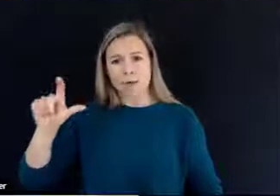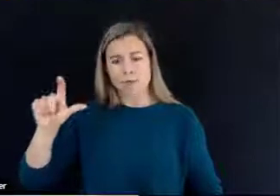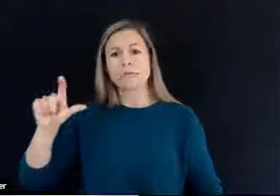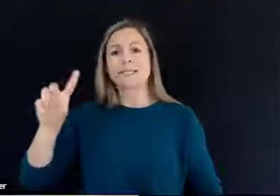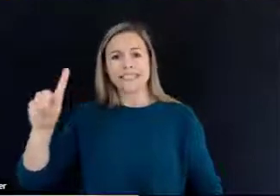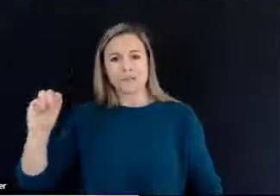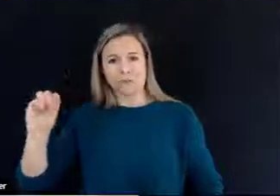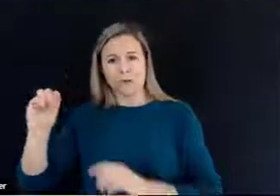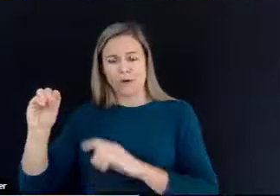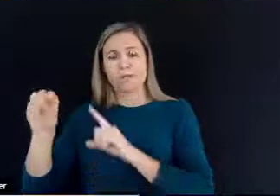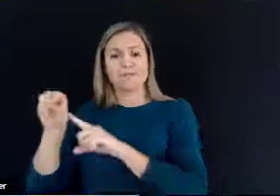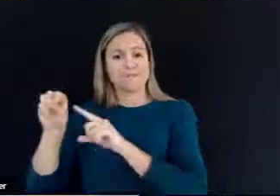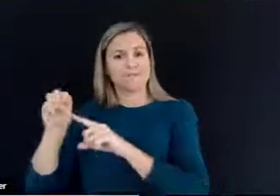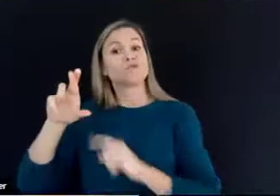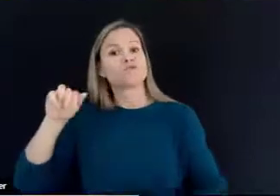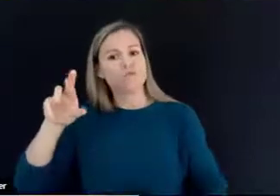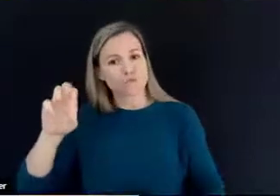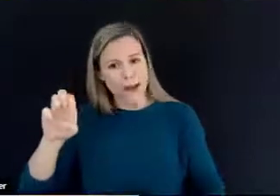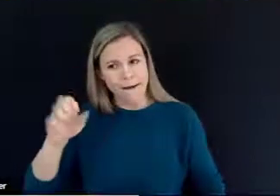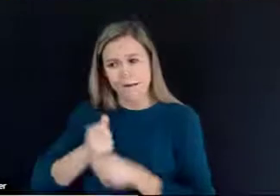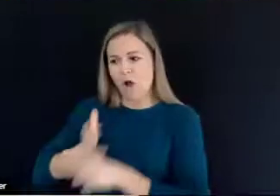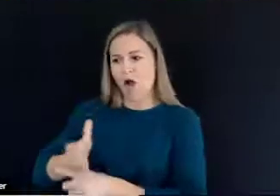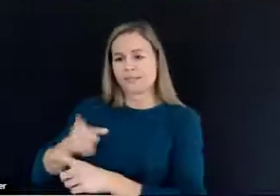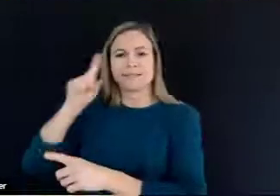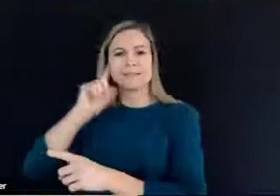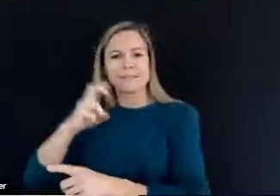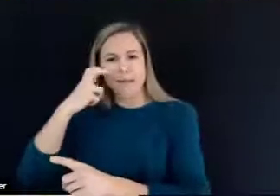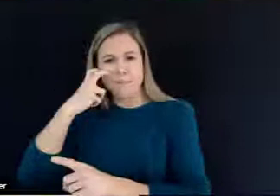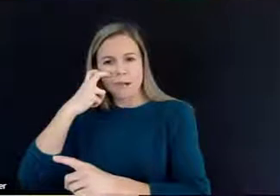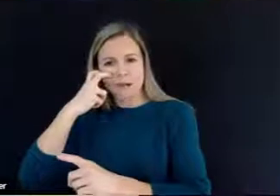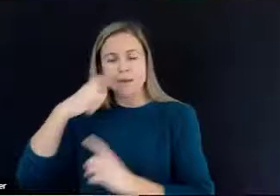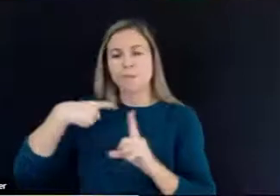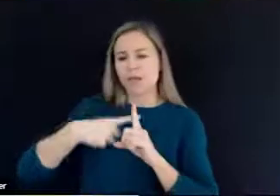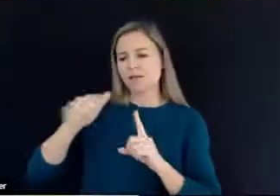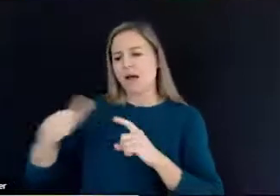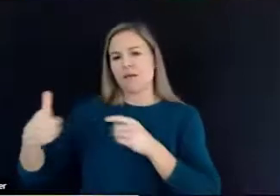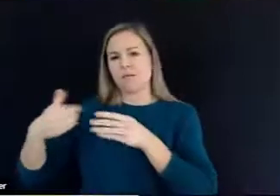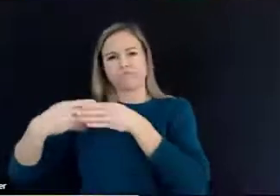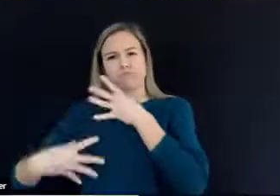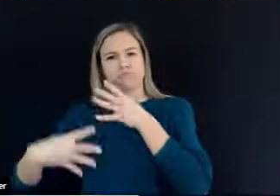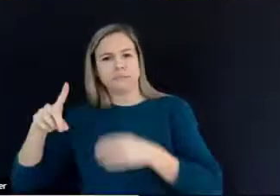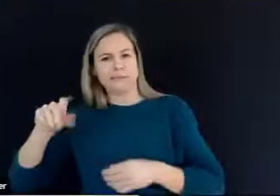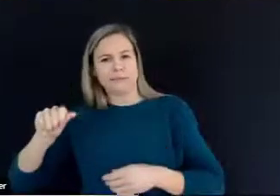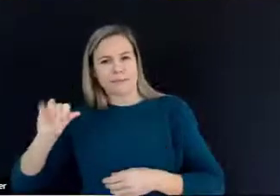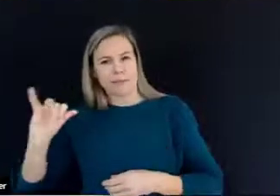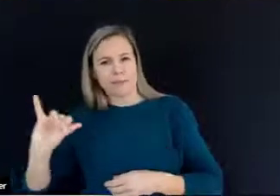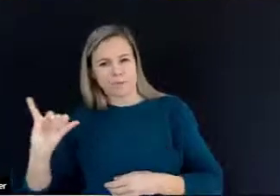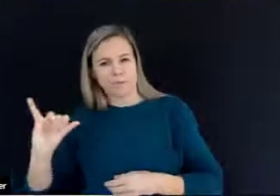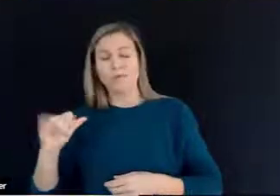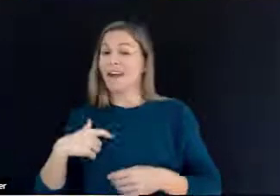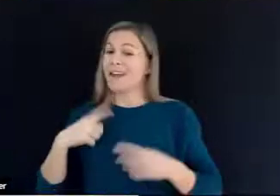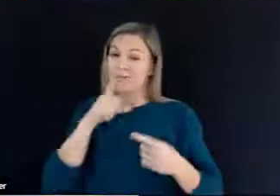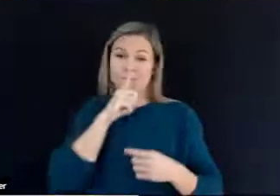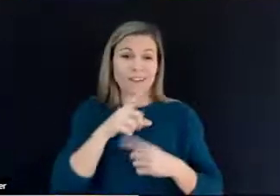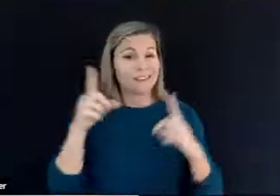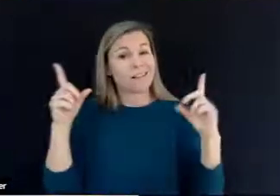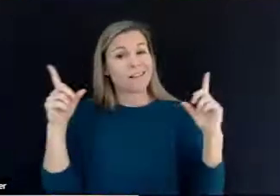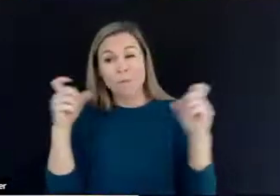that causes deafblindness and other multiple disabilities as well as complex health issues.